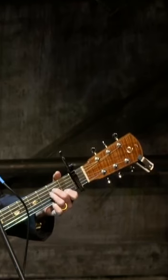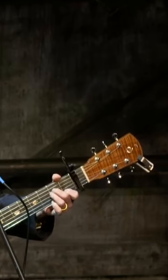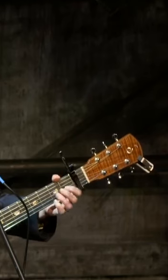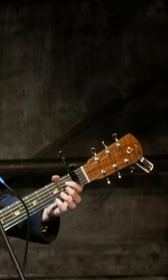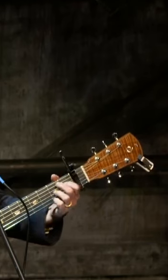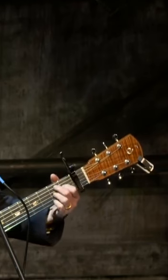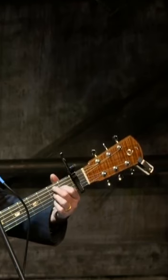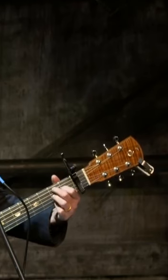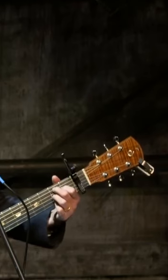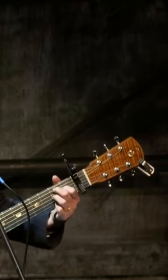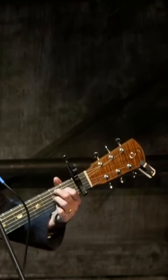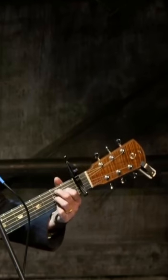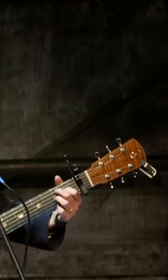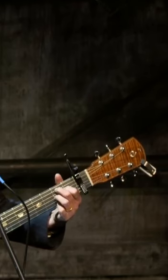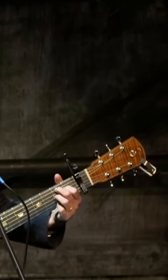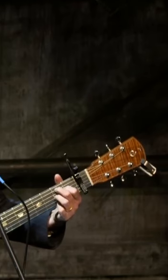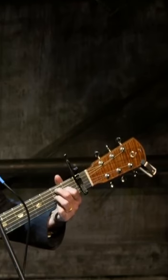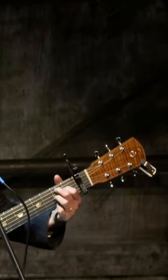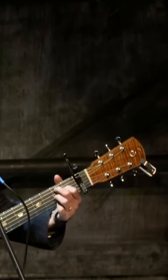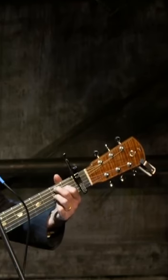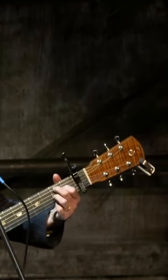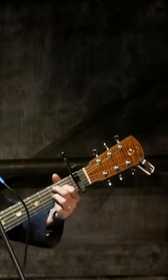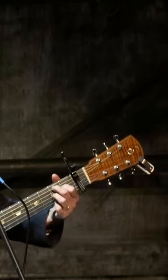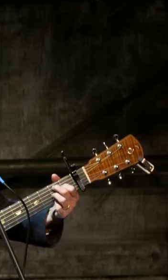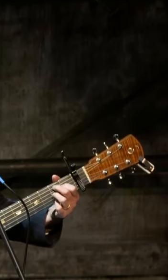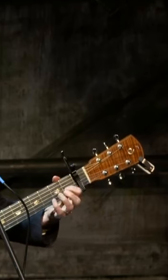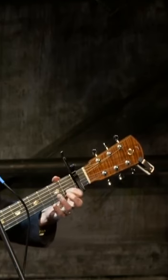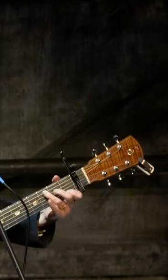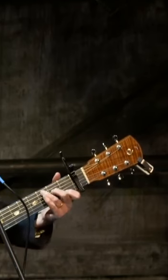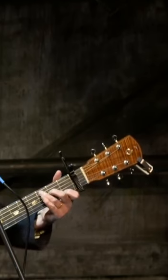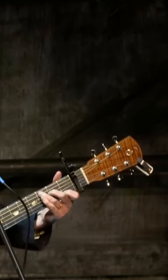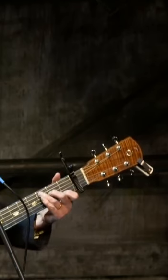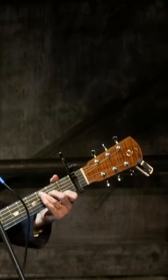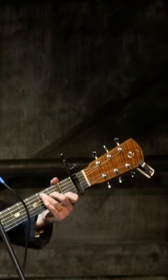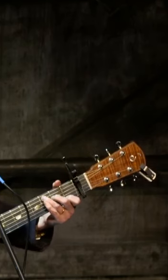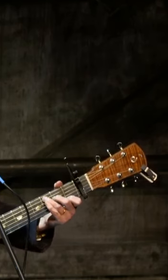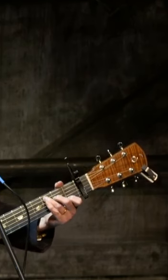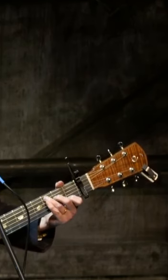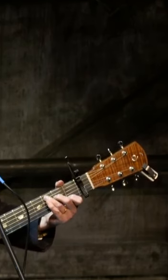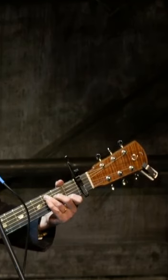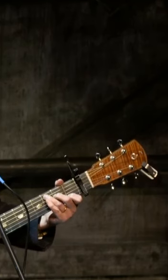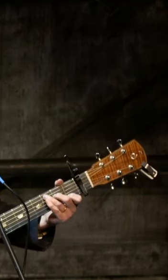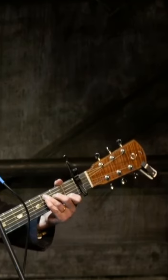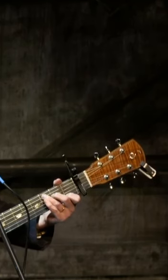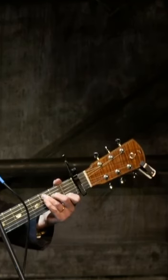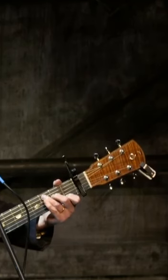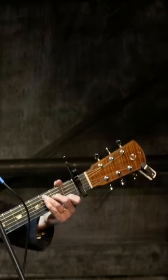# No shades of grey to keep at bay the darkest night